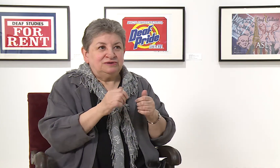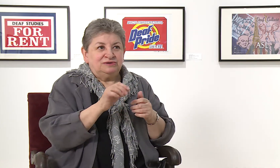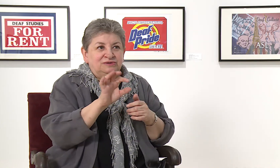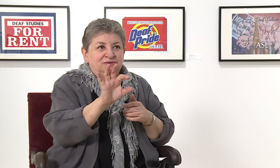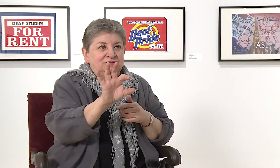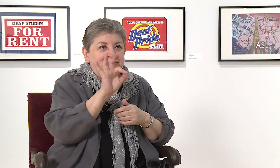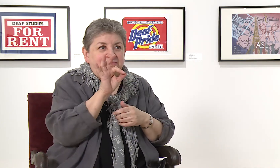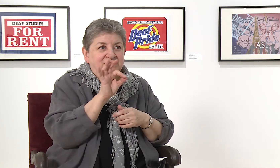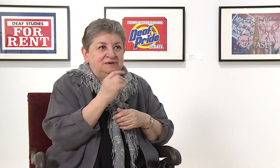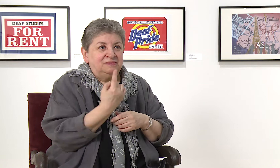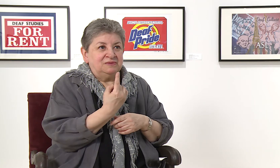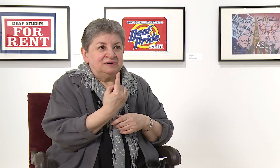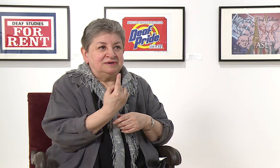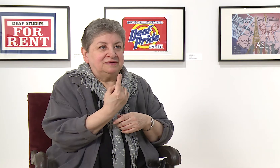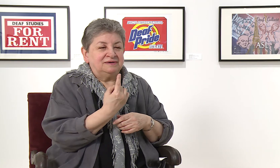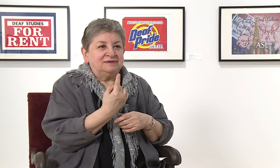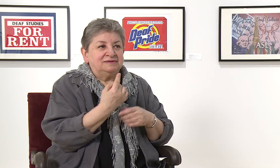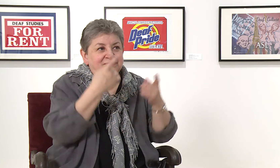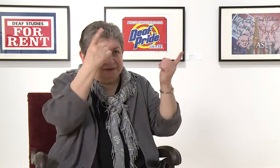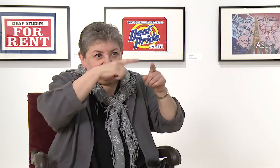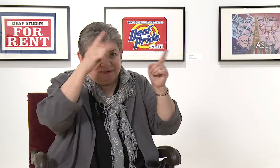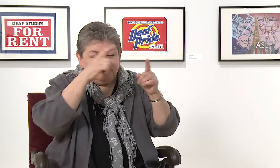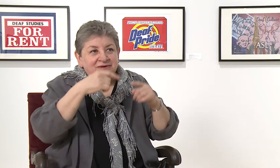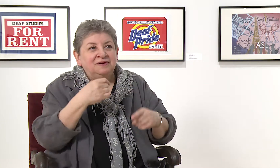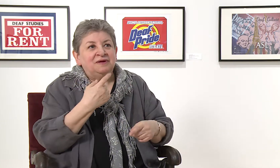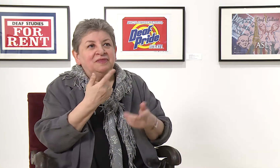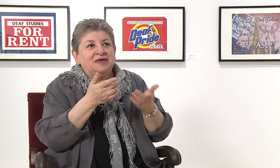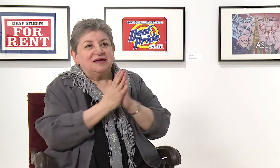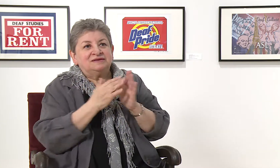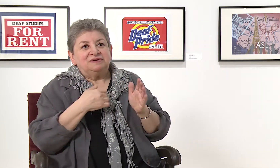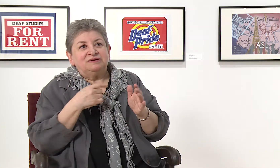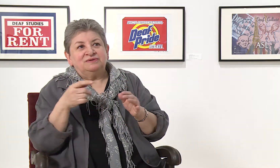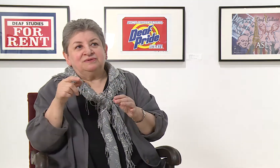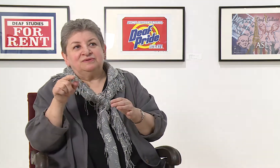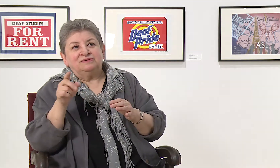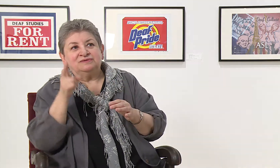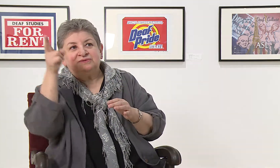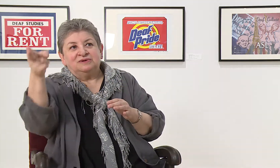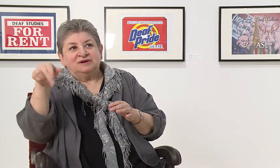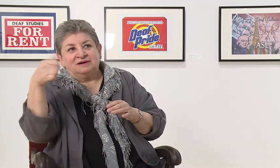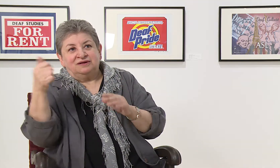and so they decided to place each of the finalists